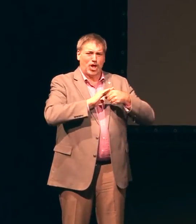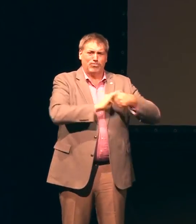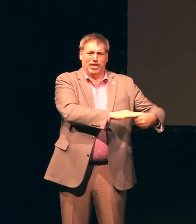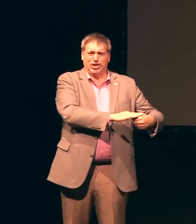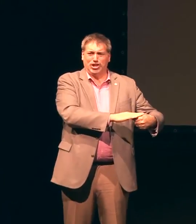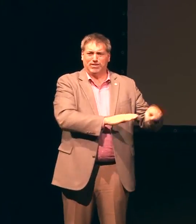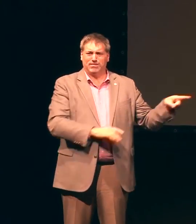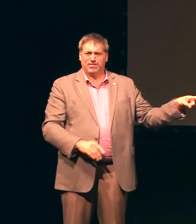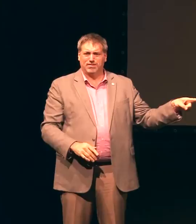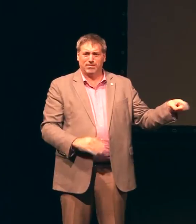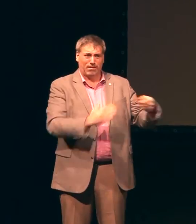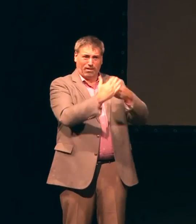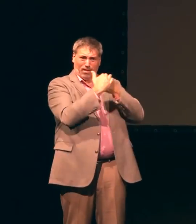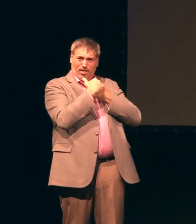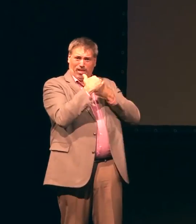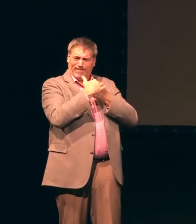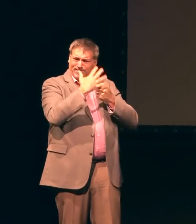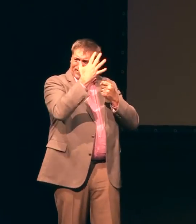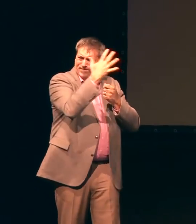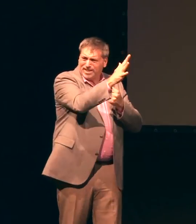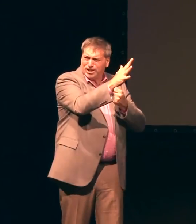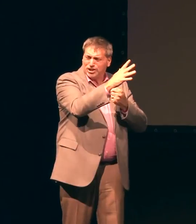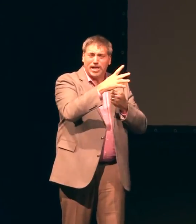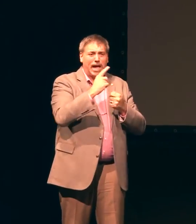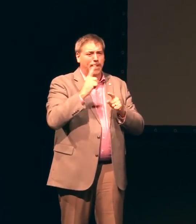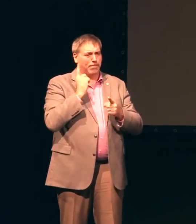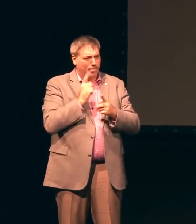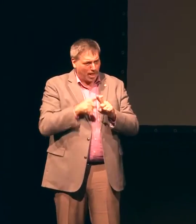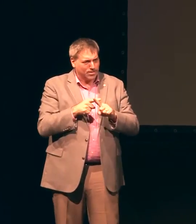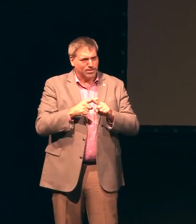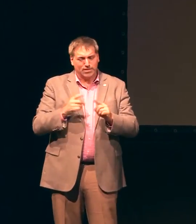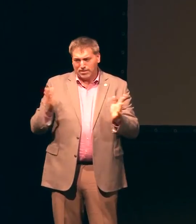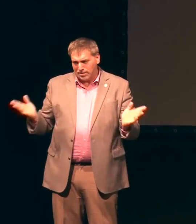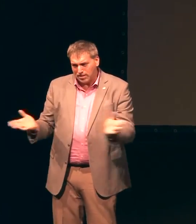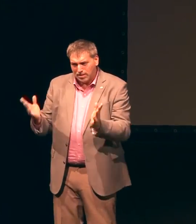must stop the oppression. No longer allow the